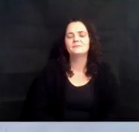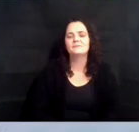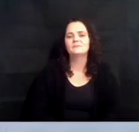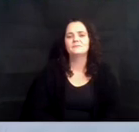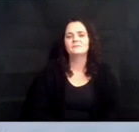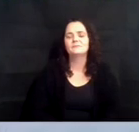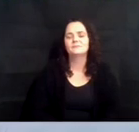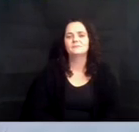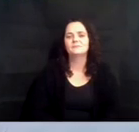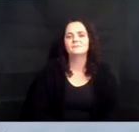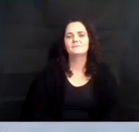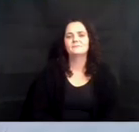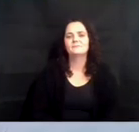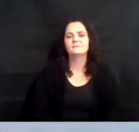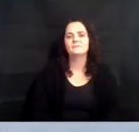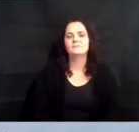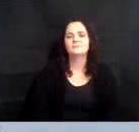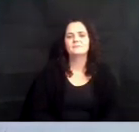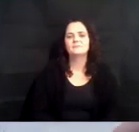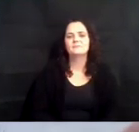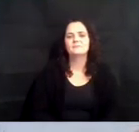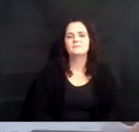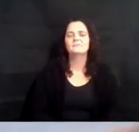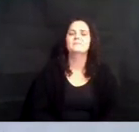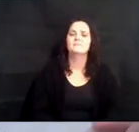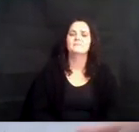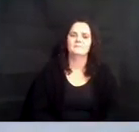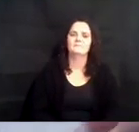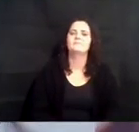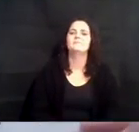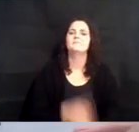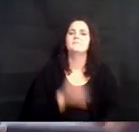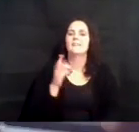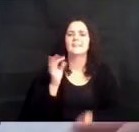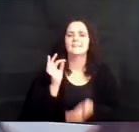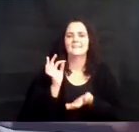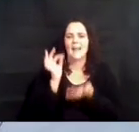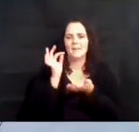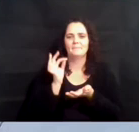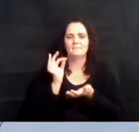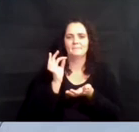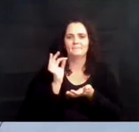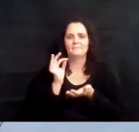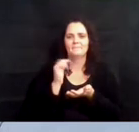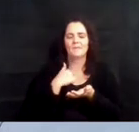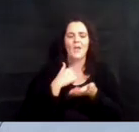Okay, so there's my teacup there, sitting on its saucer and I'm happy with that.